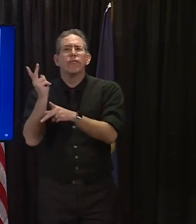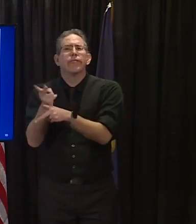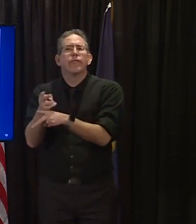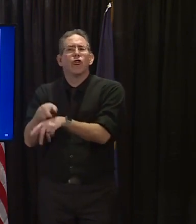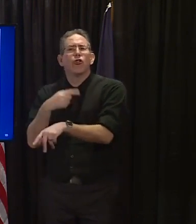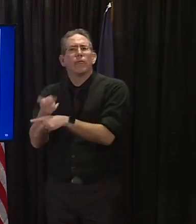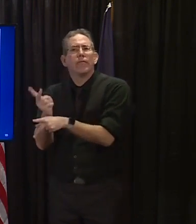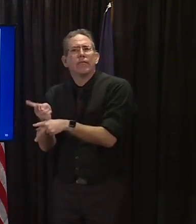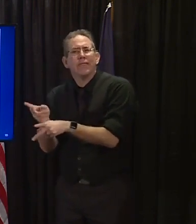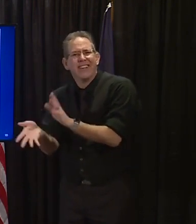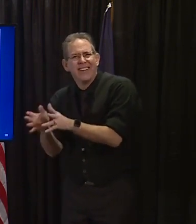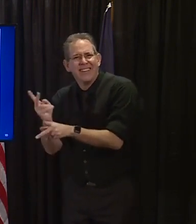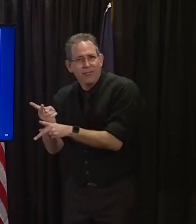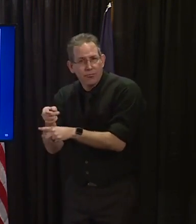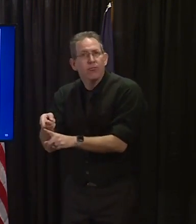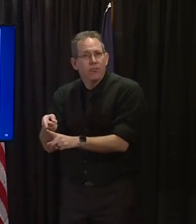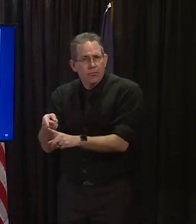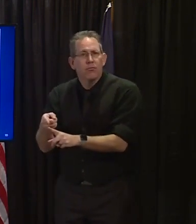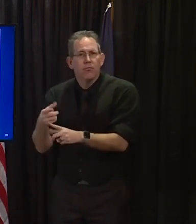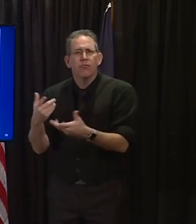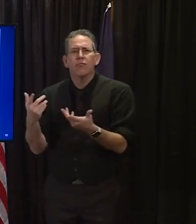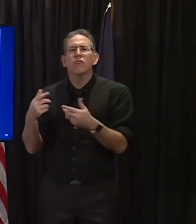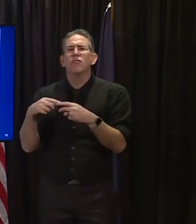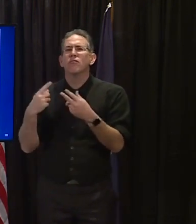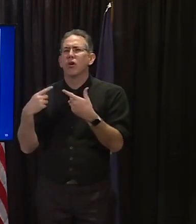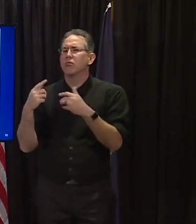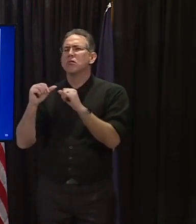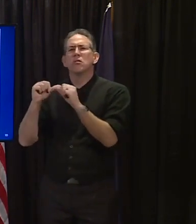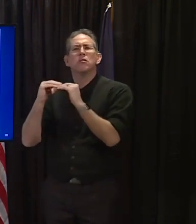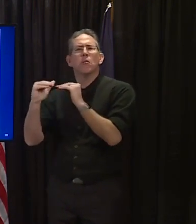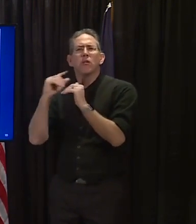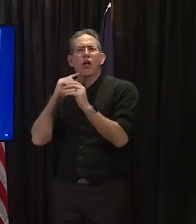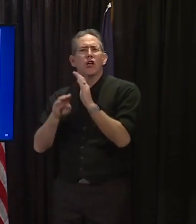Have remained flat this week there has been no increase in our ICU numbers. Um